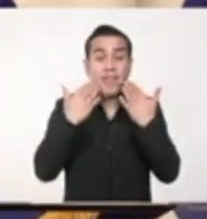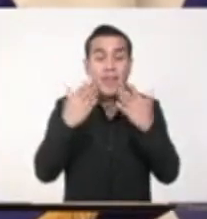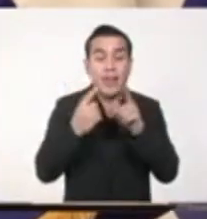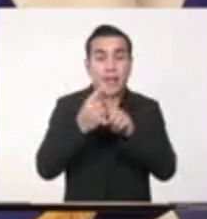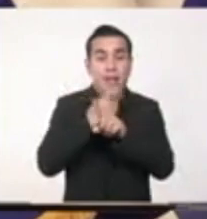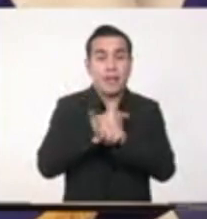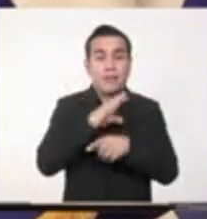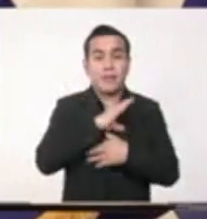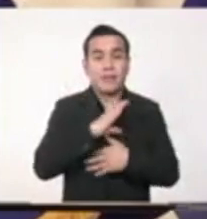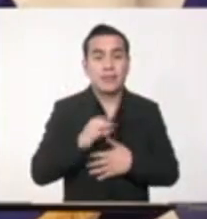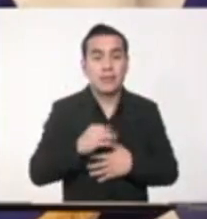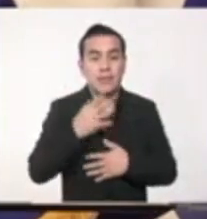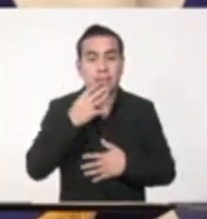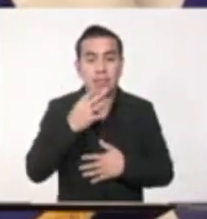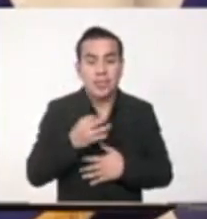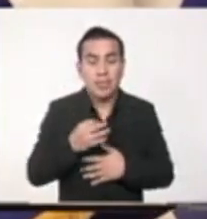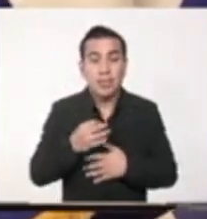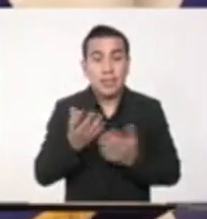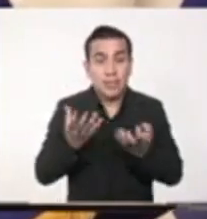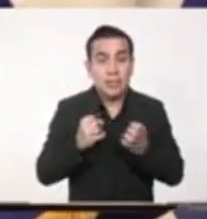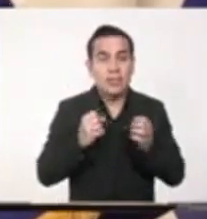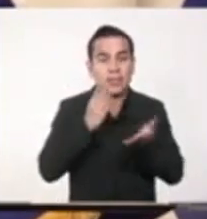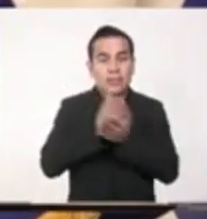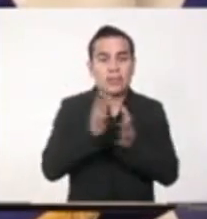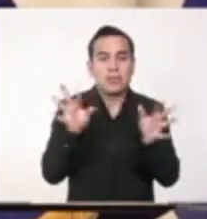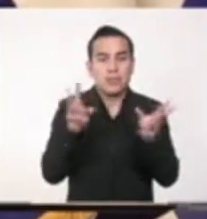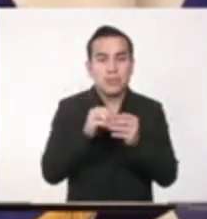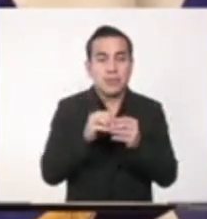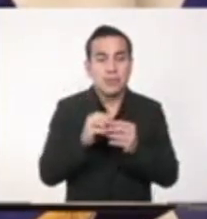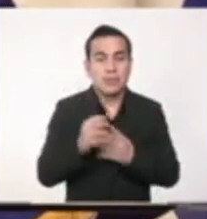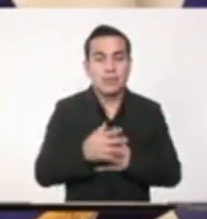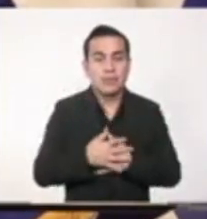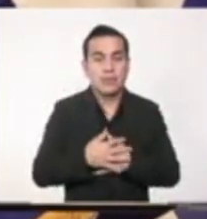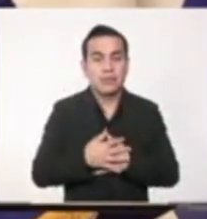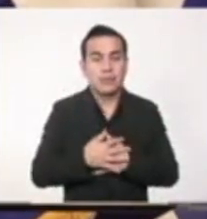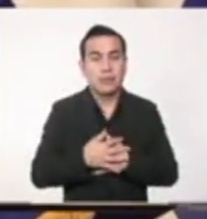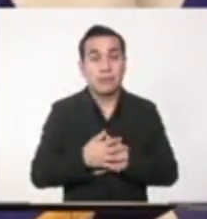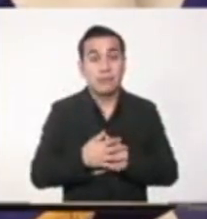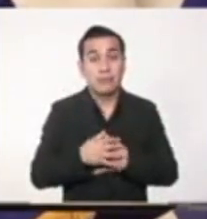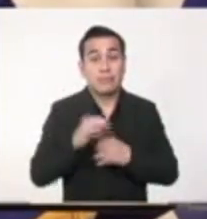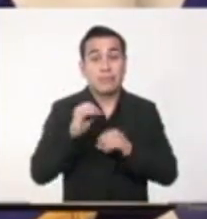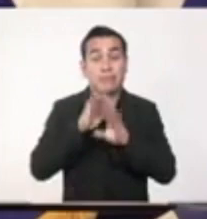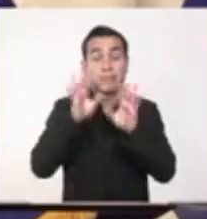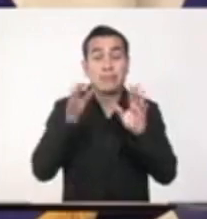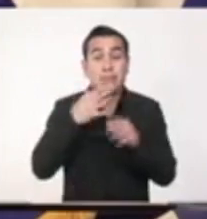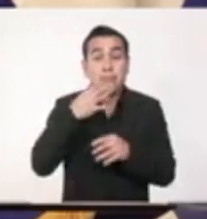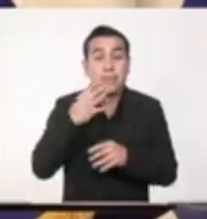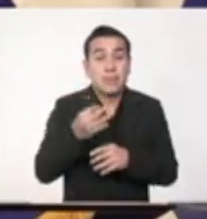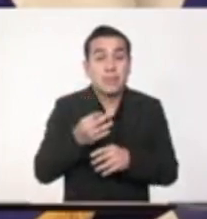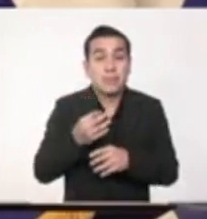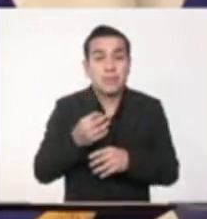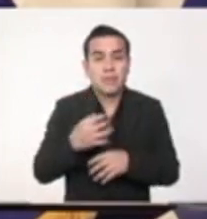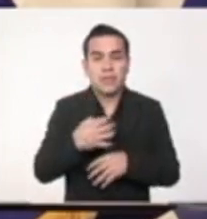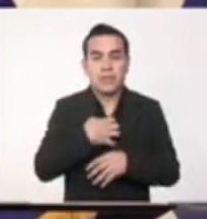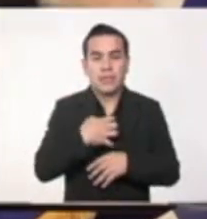country, they can't stand it because there is the next plenary session. Y of course the status quor is going to get angry when they put